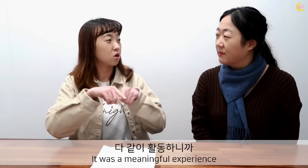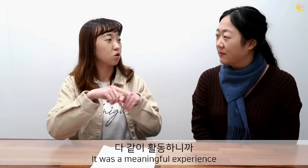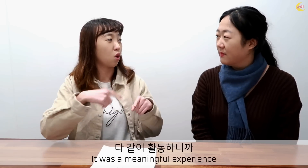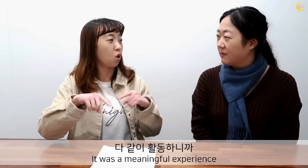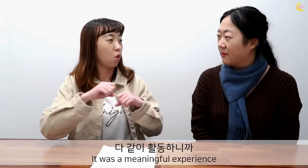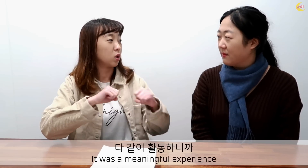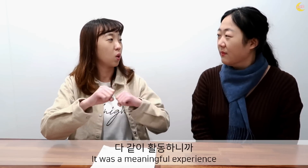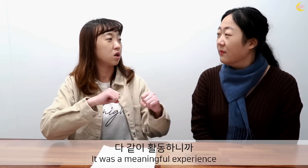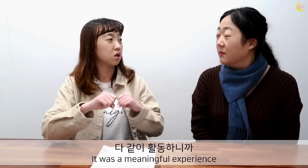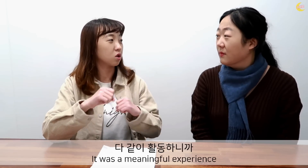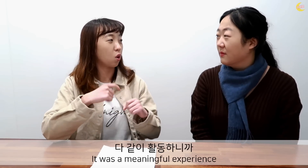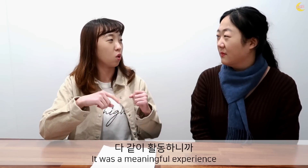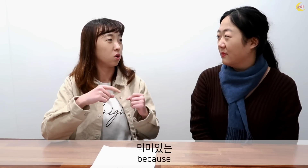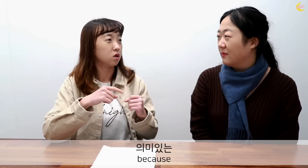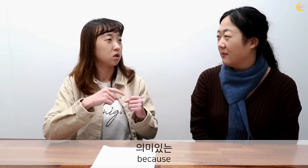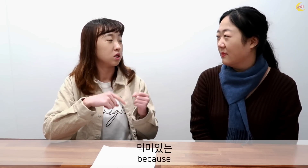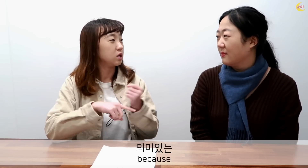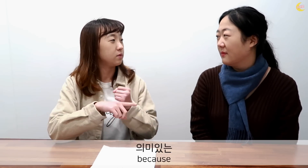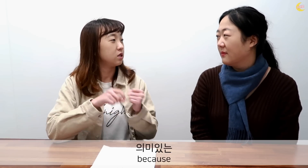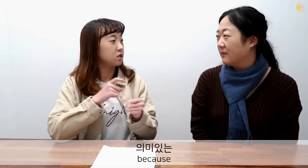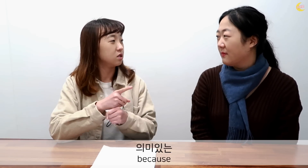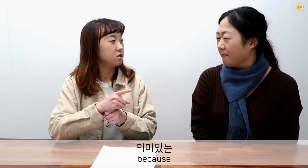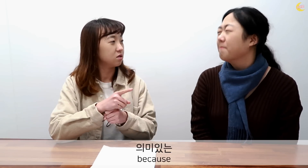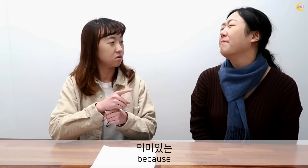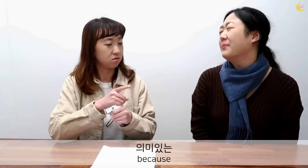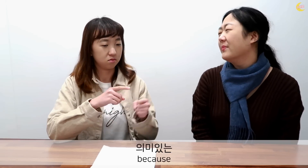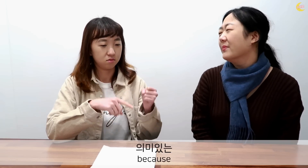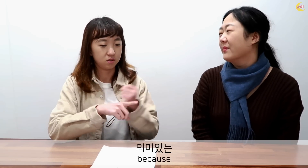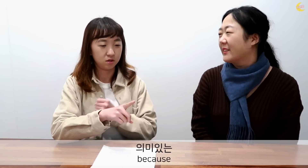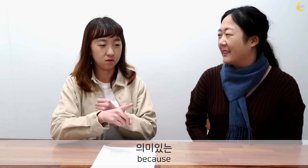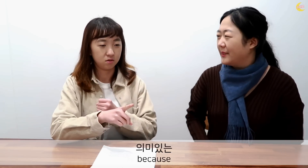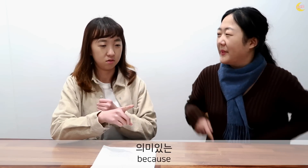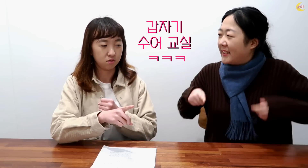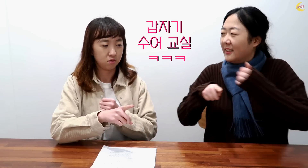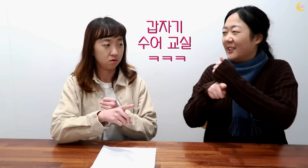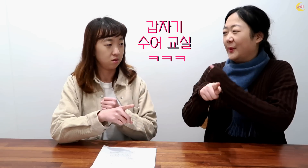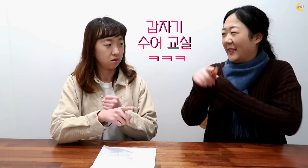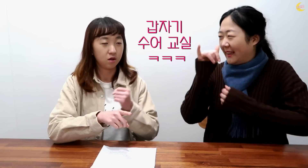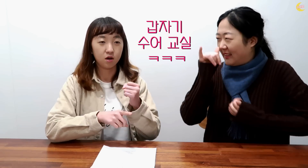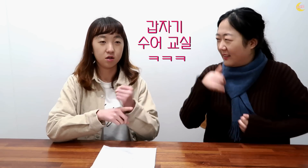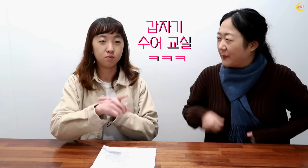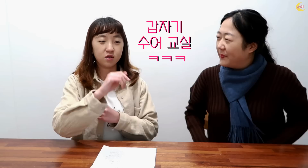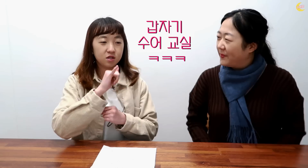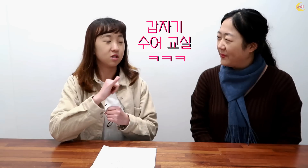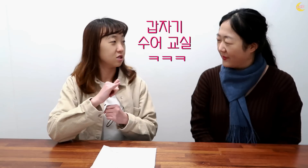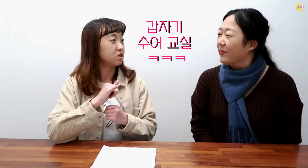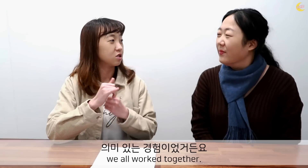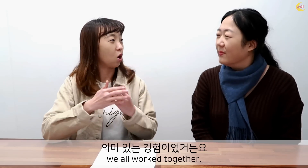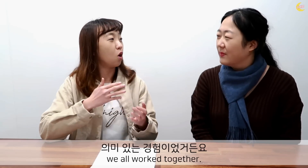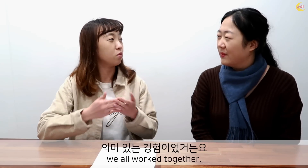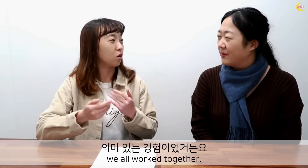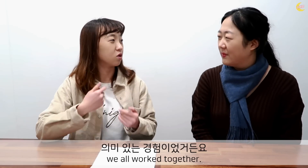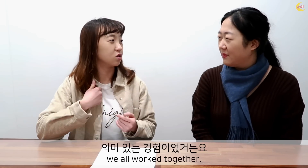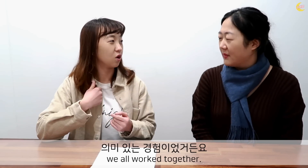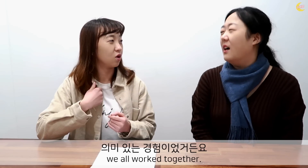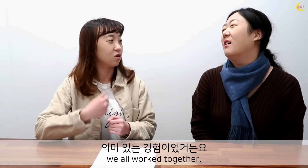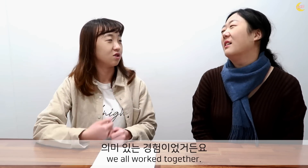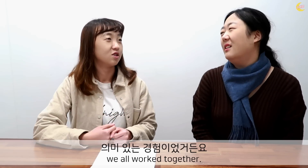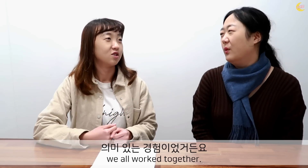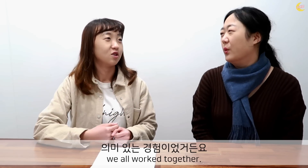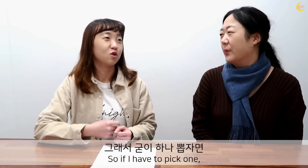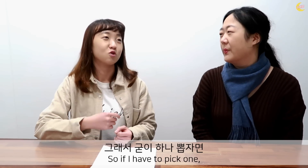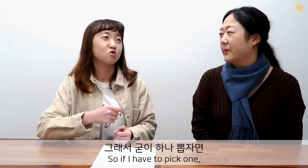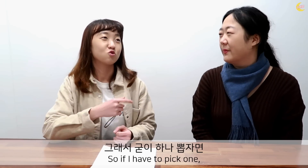It was a meaningful experience because we all worked together.